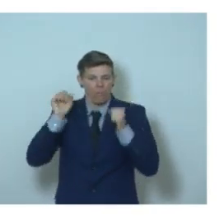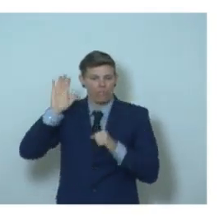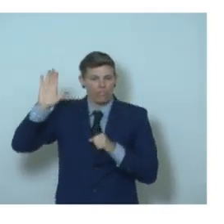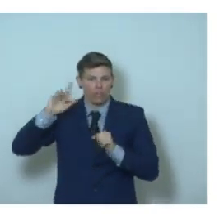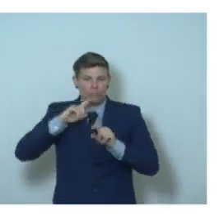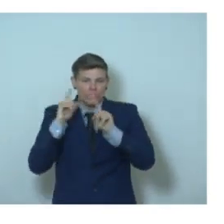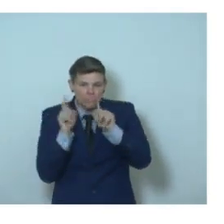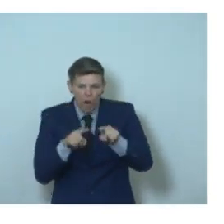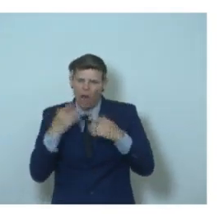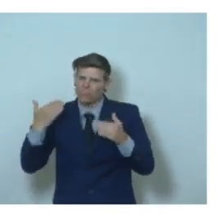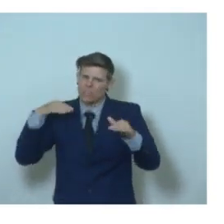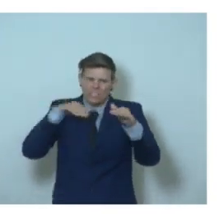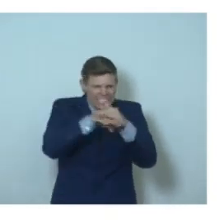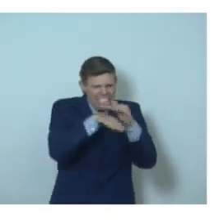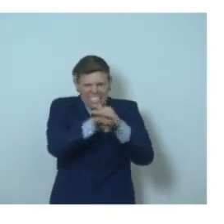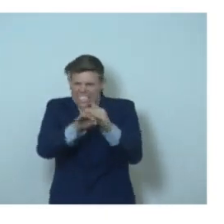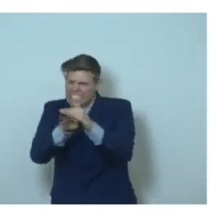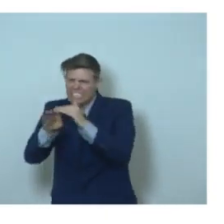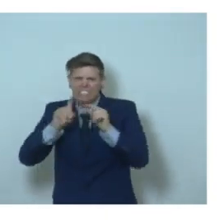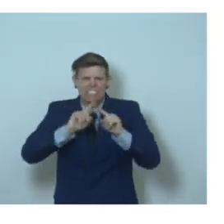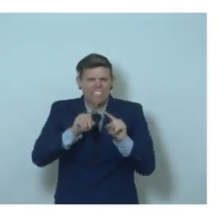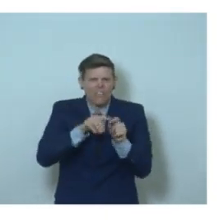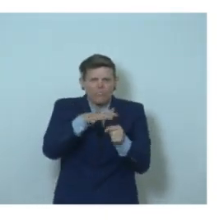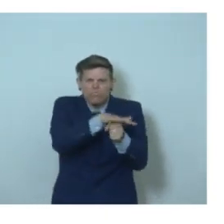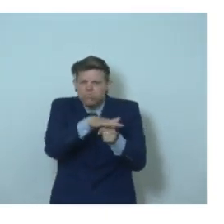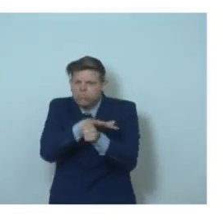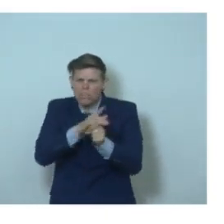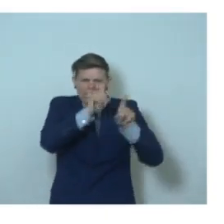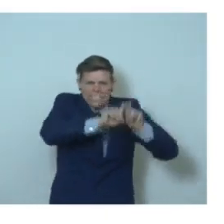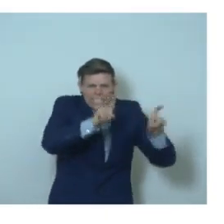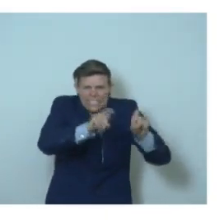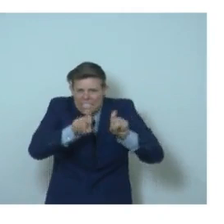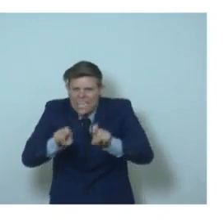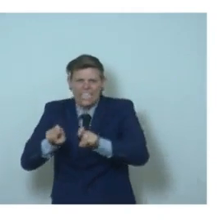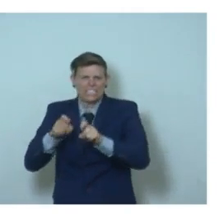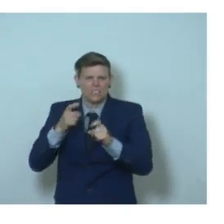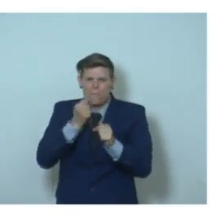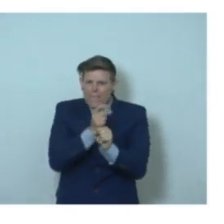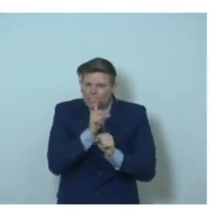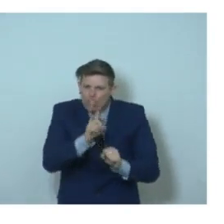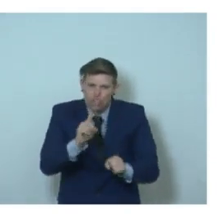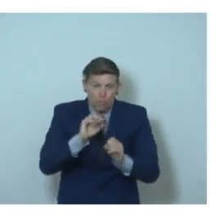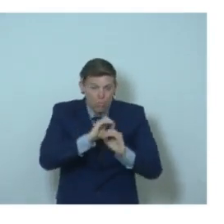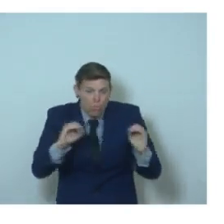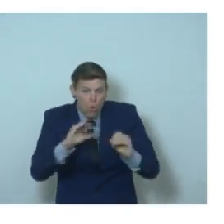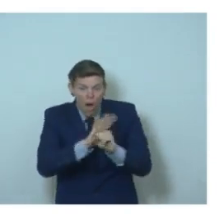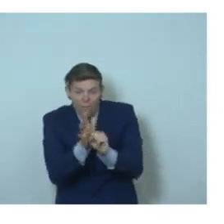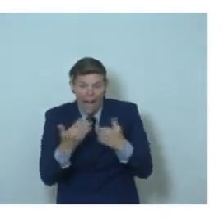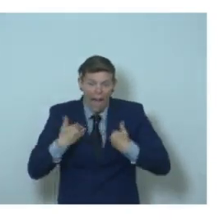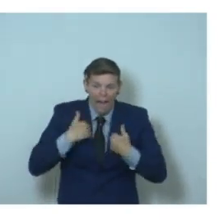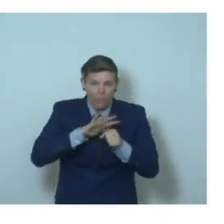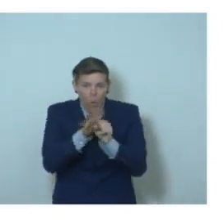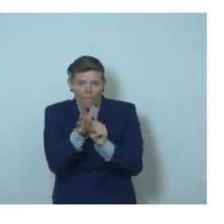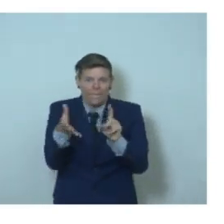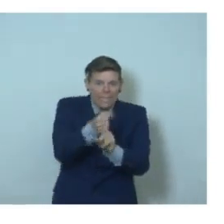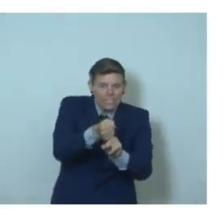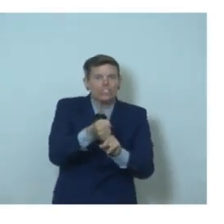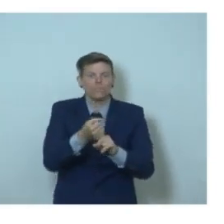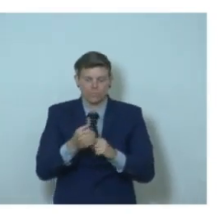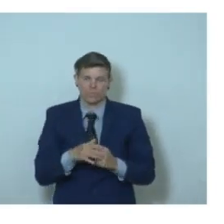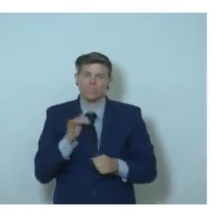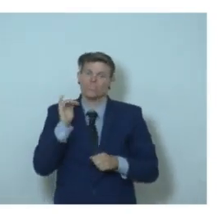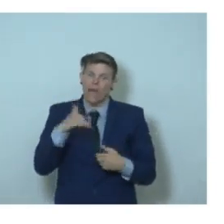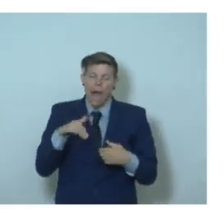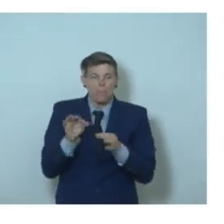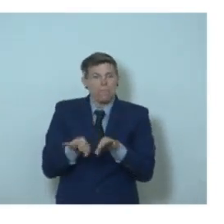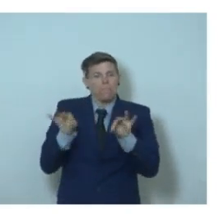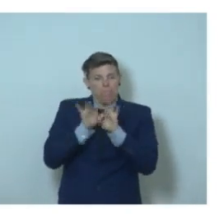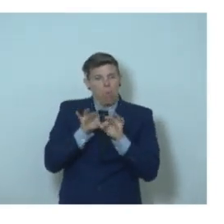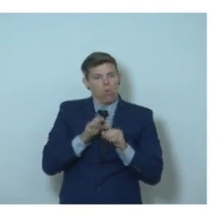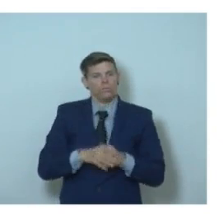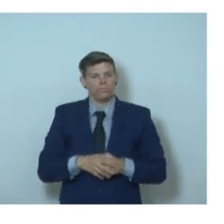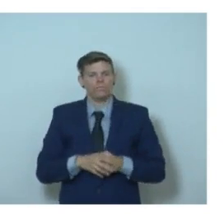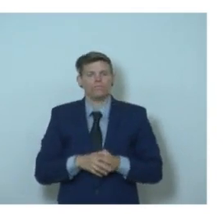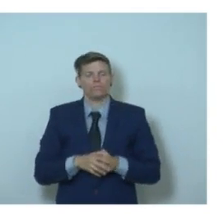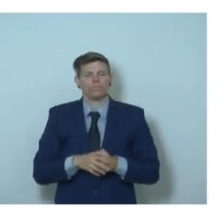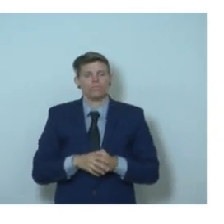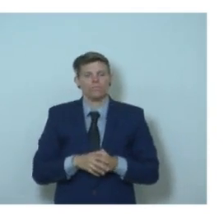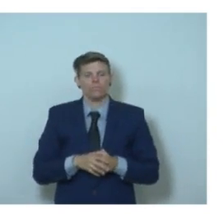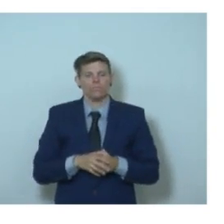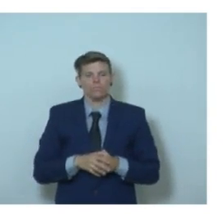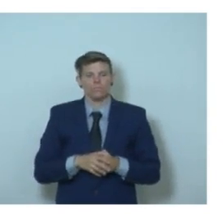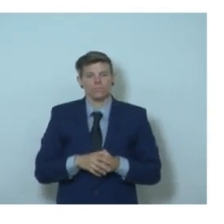WE’RE WATCHING THIS VERY CLOSELY DEPARTMENT OF HEALTH RAPID RESPONSE HAS BEEN INCREDIBLE IN TERMS OF GETTING INTO THESE FACILITIES AND TESTING AND AND IN OTHER PARTS OF THE STATE AS